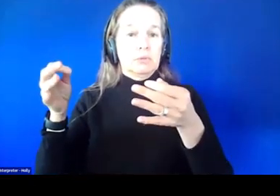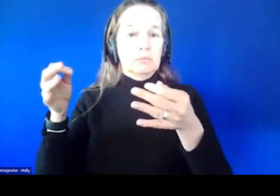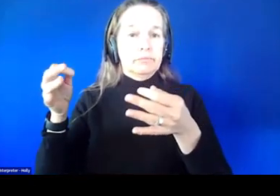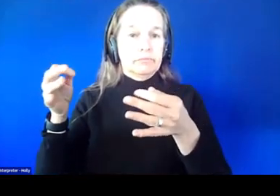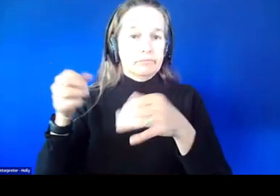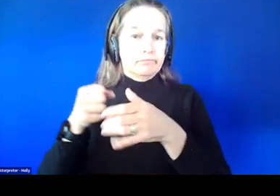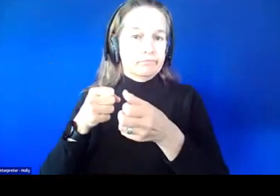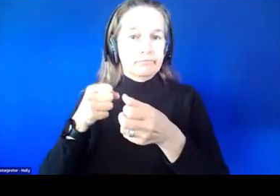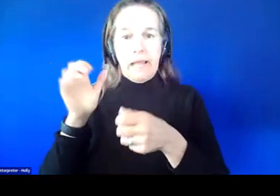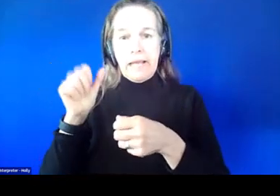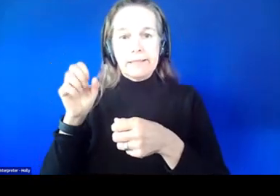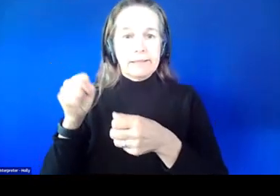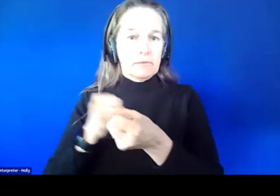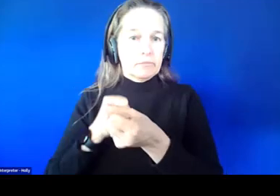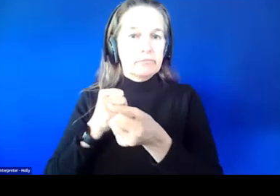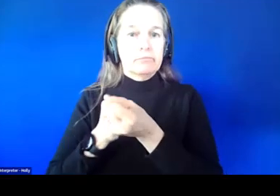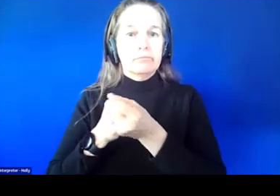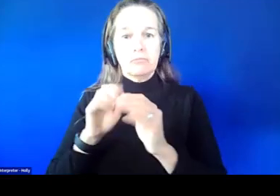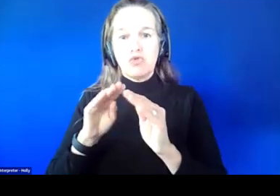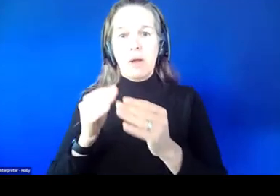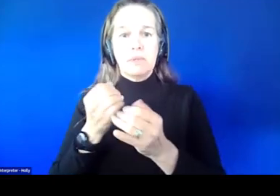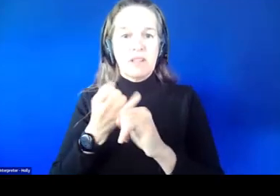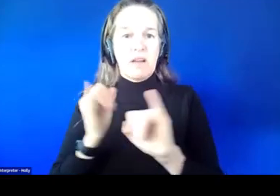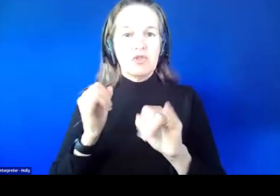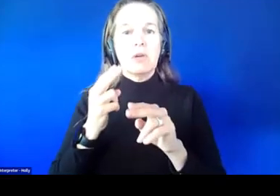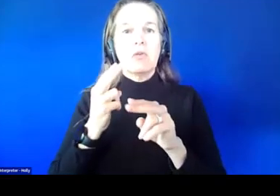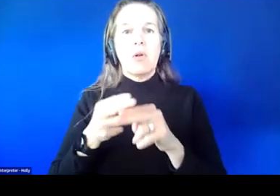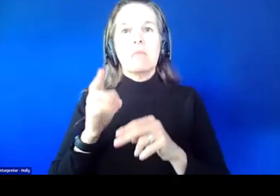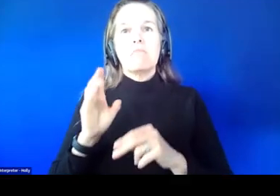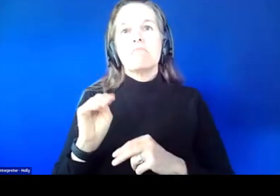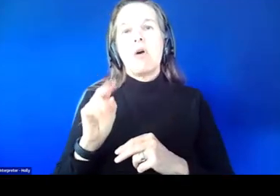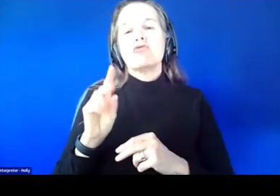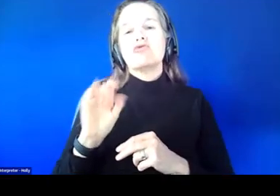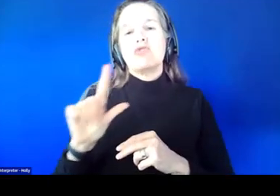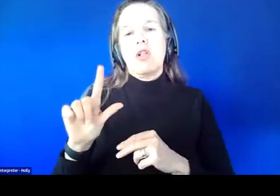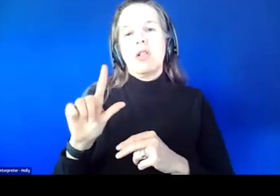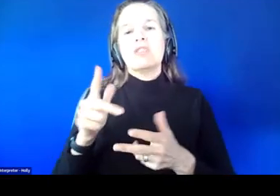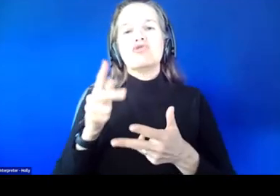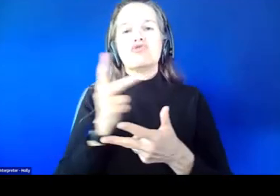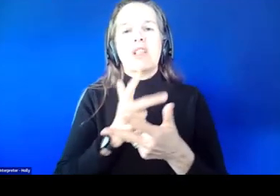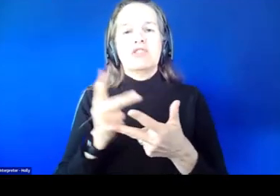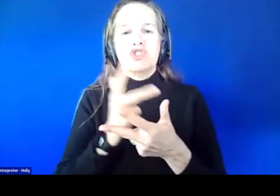tribal sovereignty are called the Marshall Trilogy after Chief Justice Marshall and I just have a quick